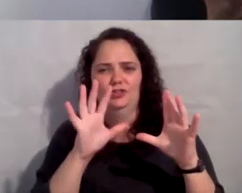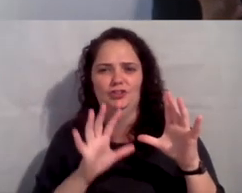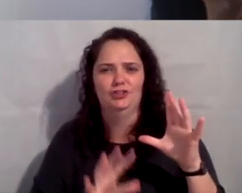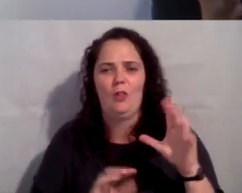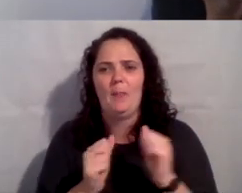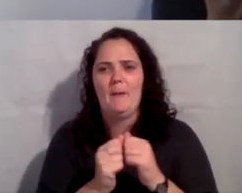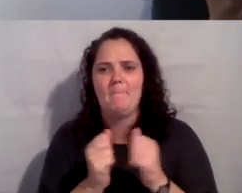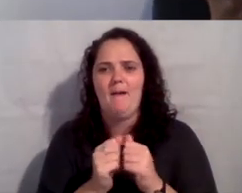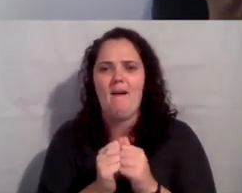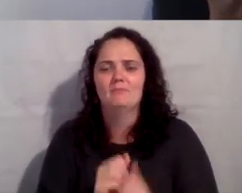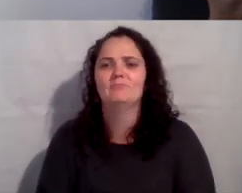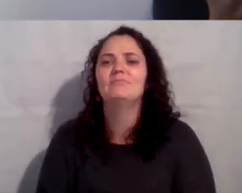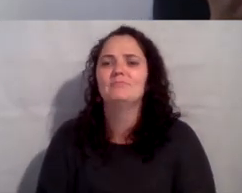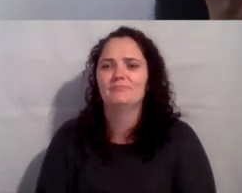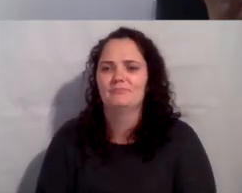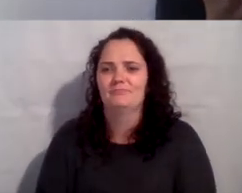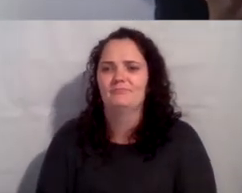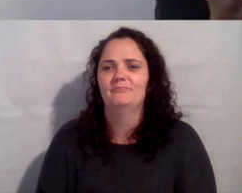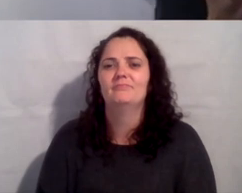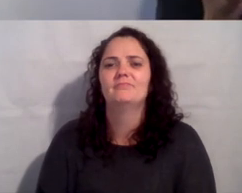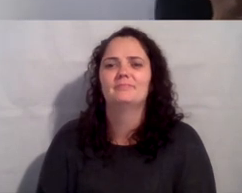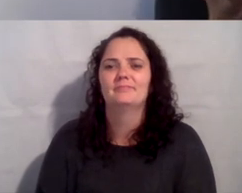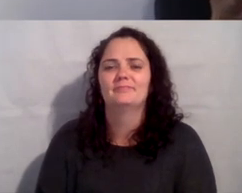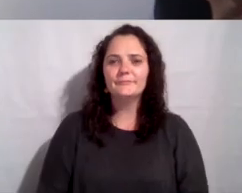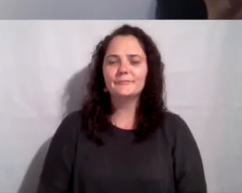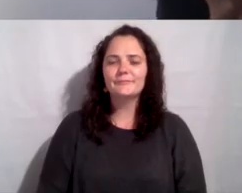down there on the sheet of paper.